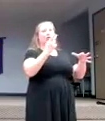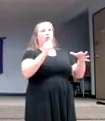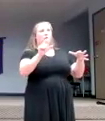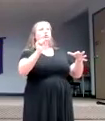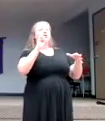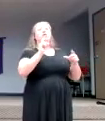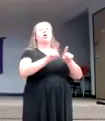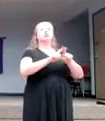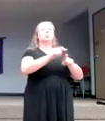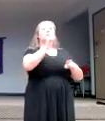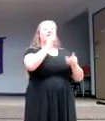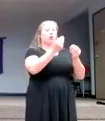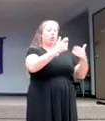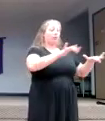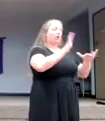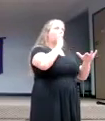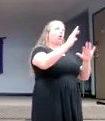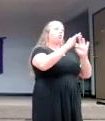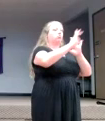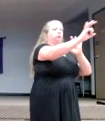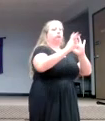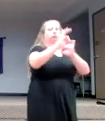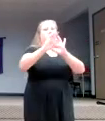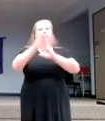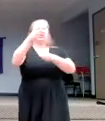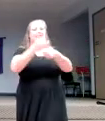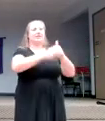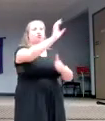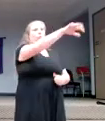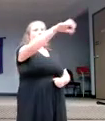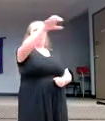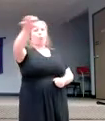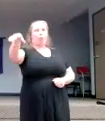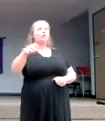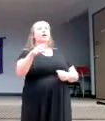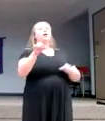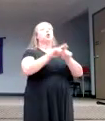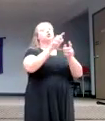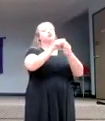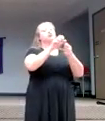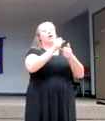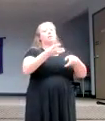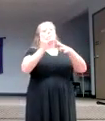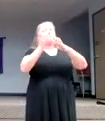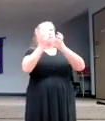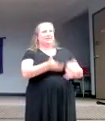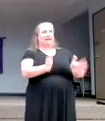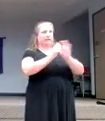property work which includes your laterals and or grinder pump tanks. We hope to go out as